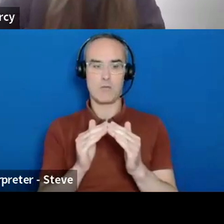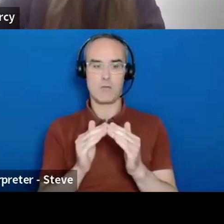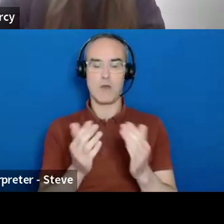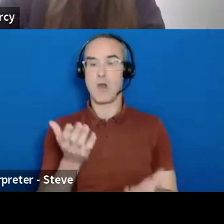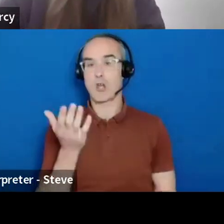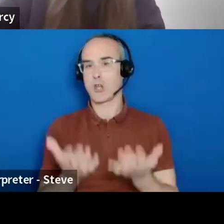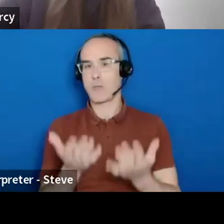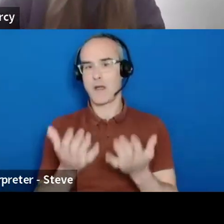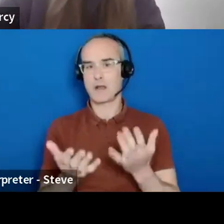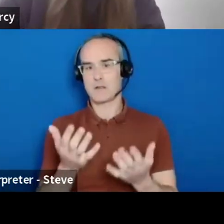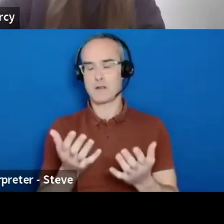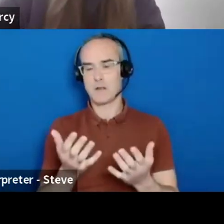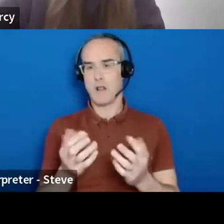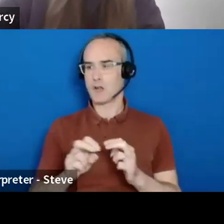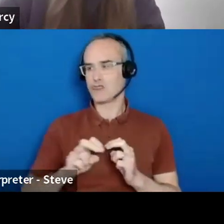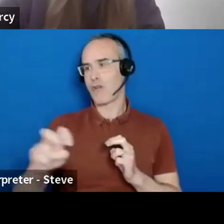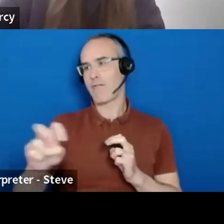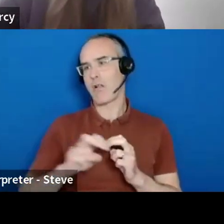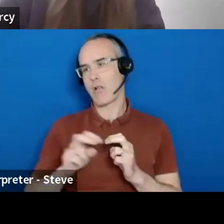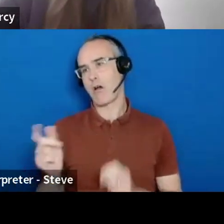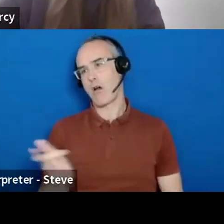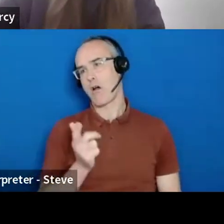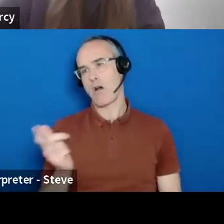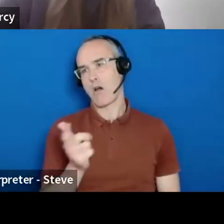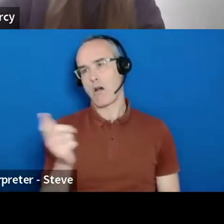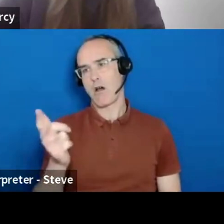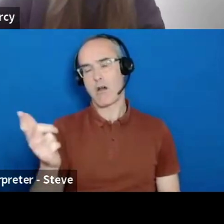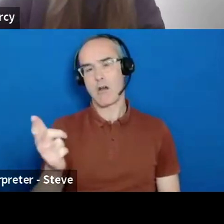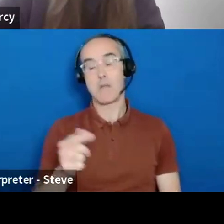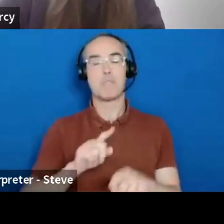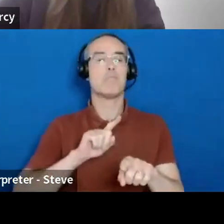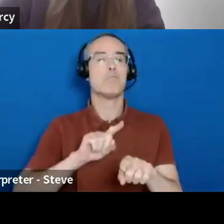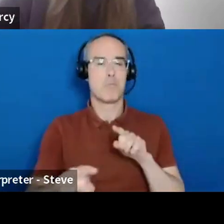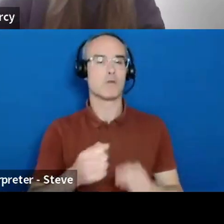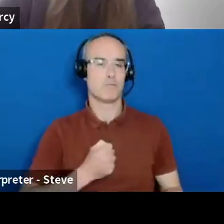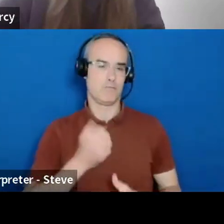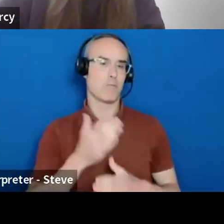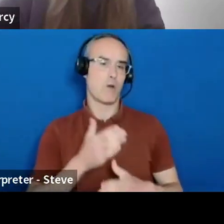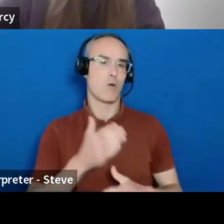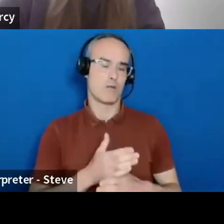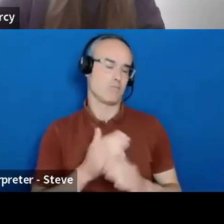halfway across the country for a meeting. And I do most of my work from home, so just as, as a reassurance I guess. Thanks.